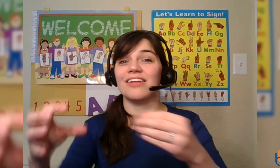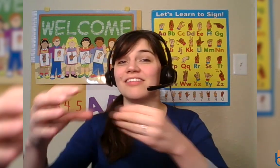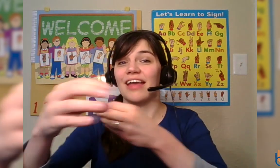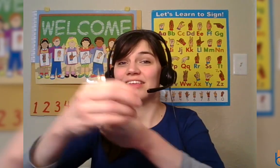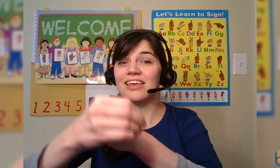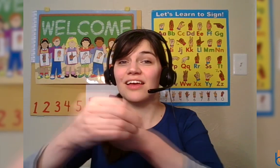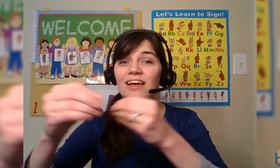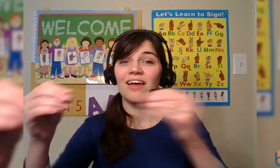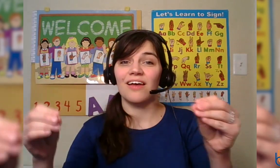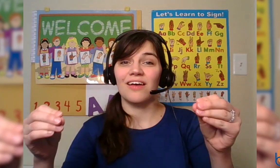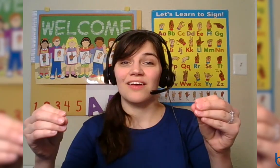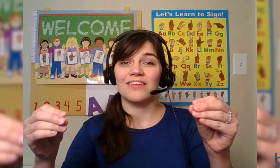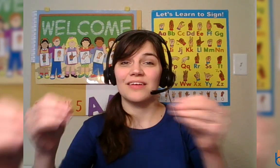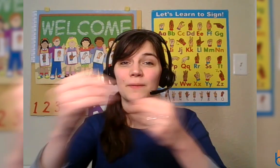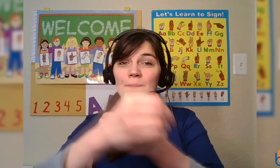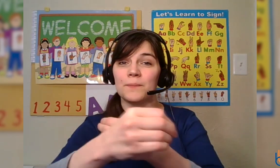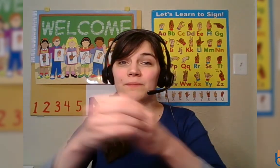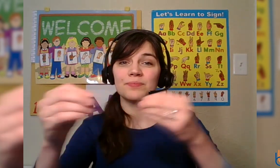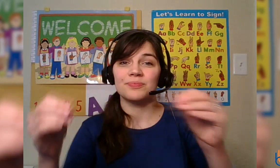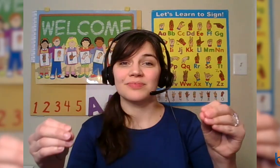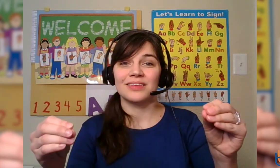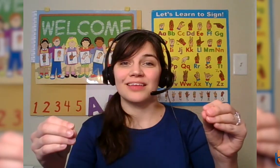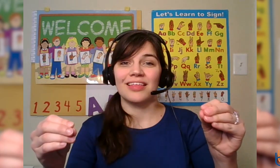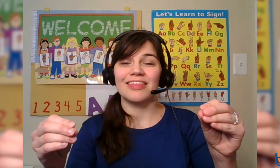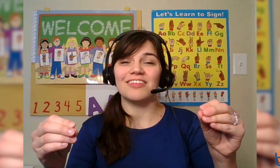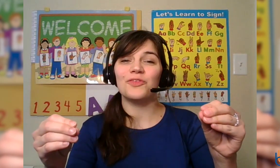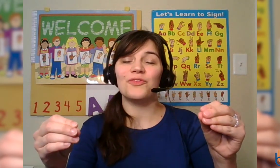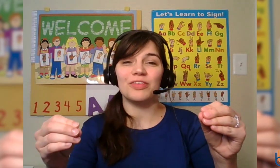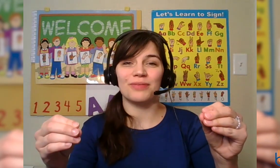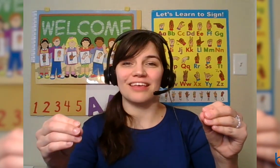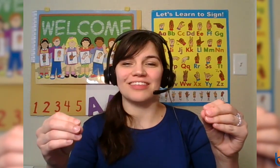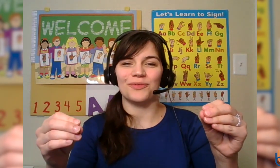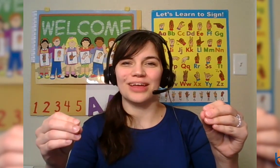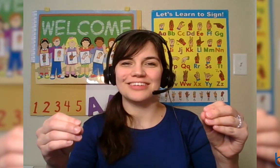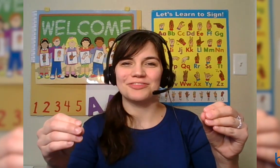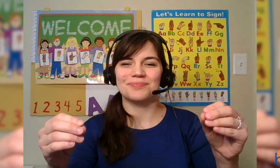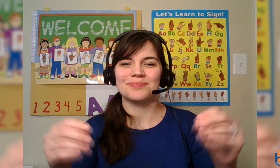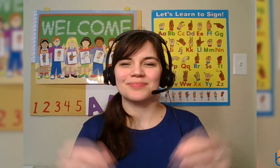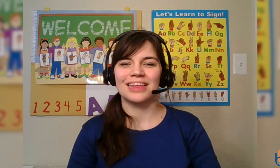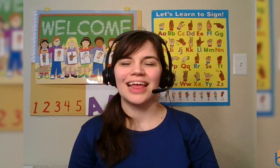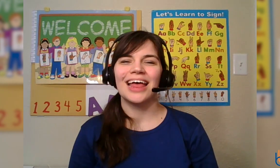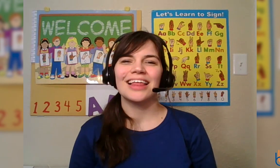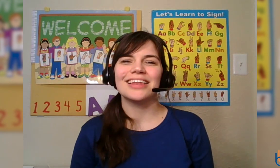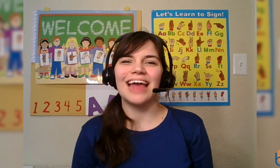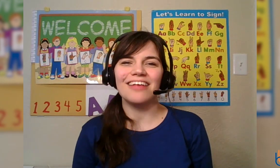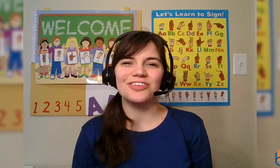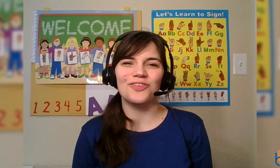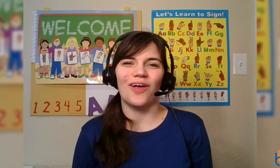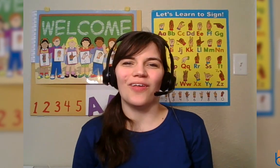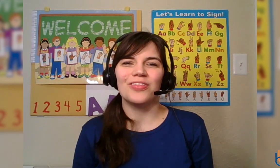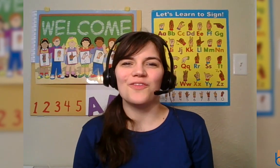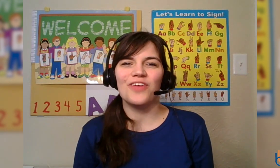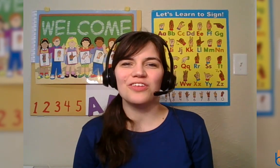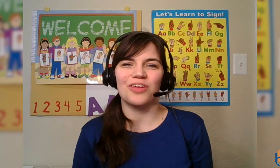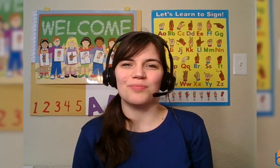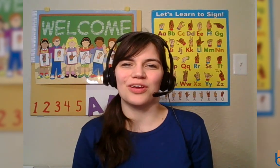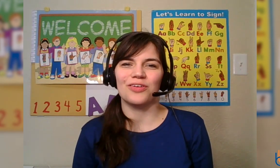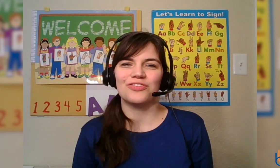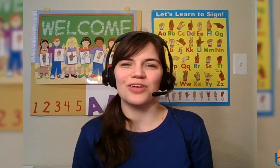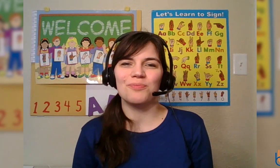at the *sign*. That's the fifth place they went. Last of all, they finished up their trip